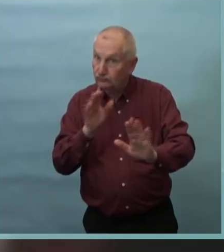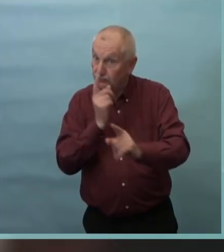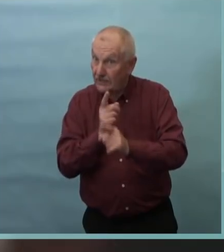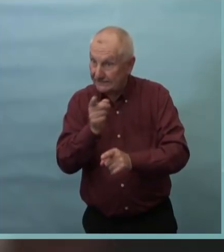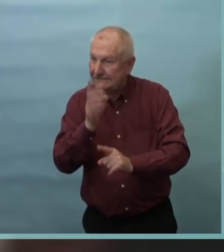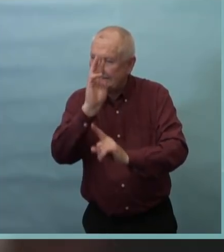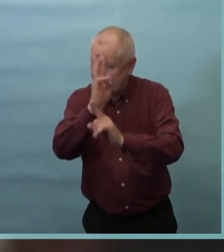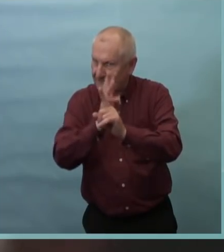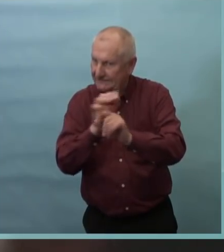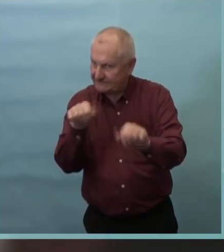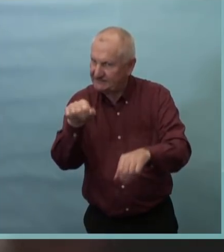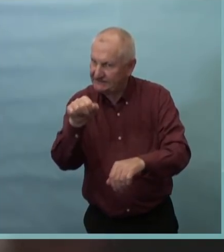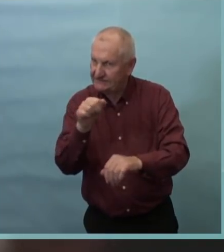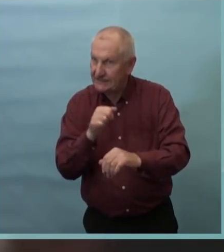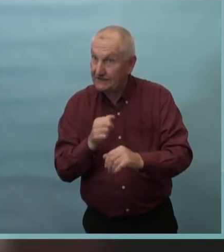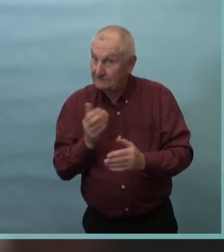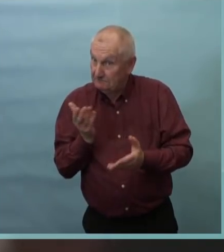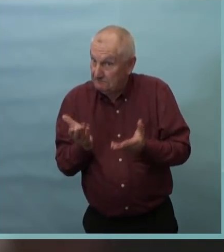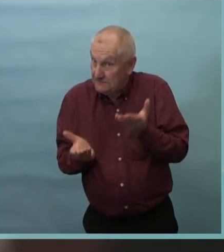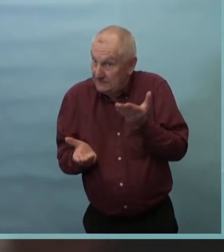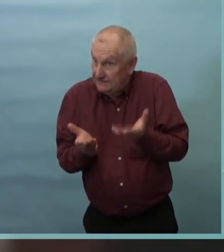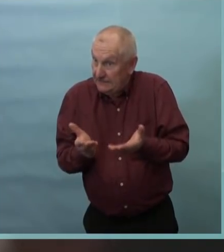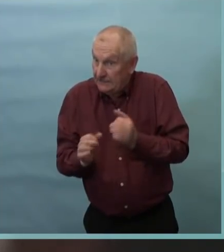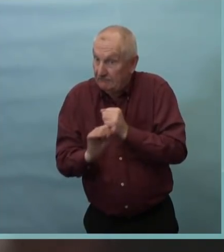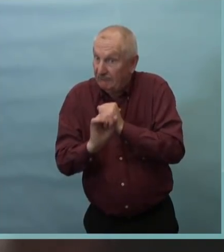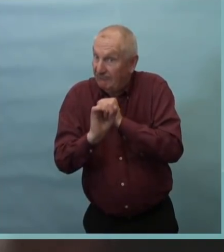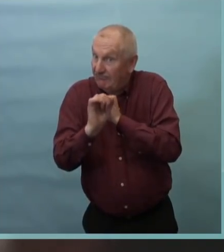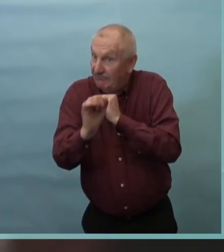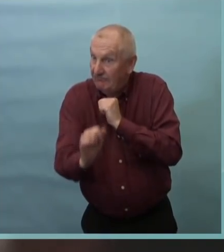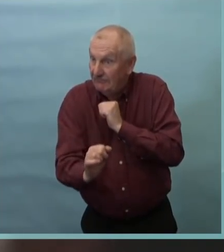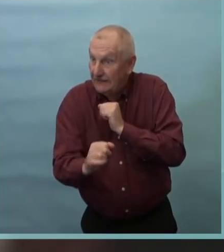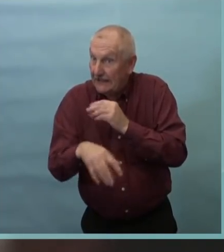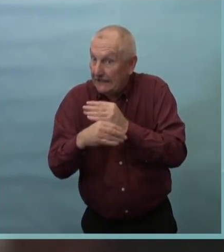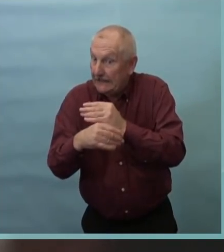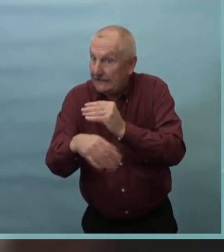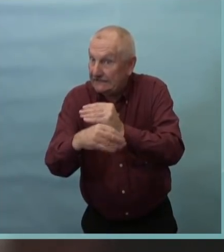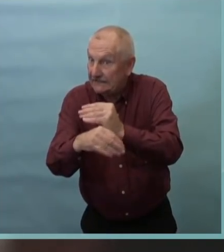see with this Cove in nineteen and emic brings over the coming months and I